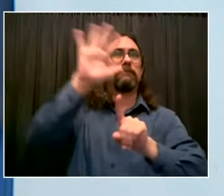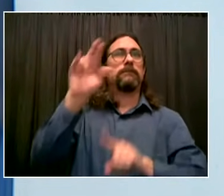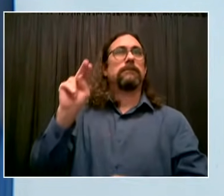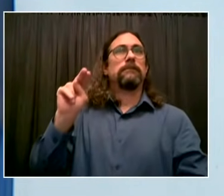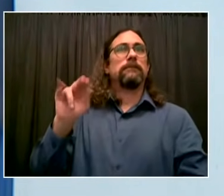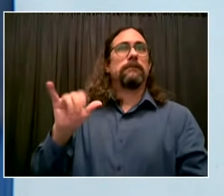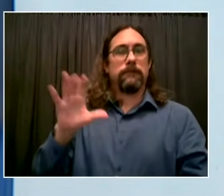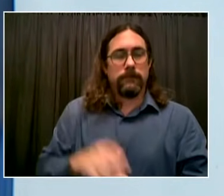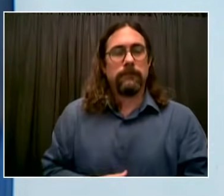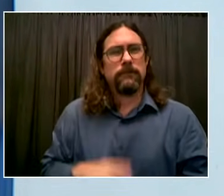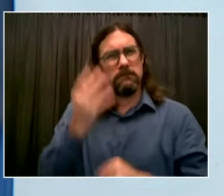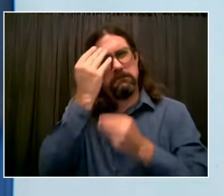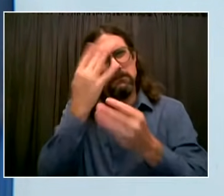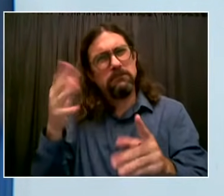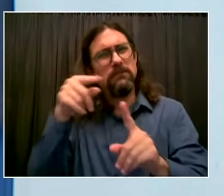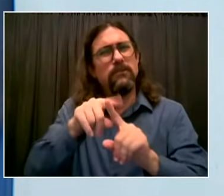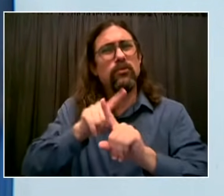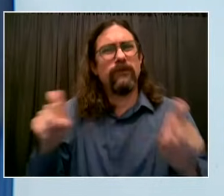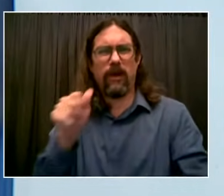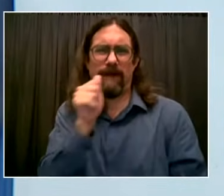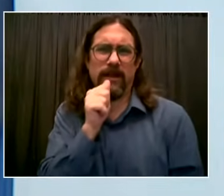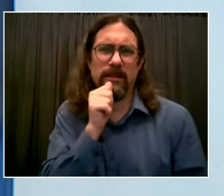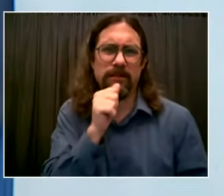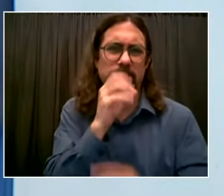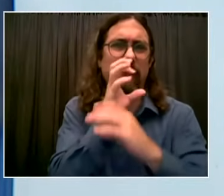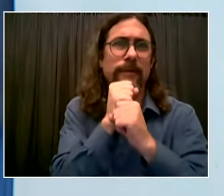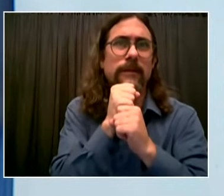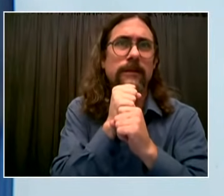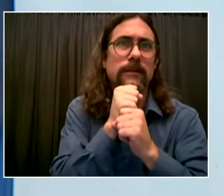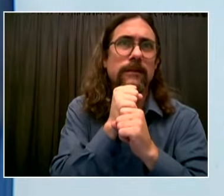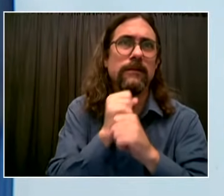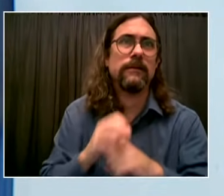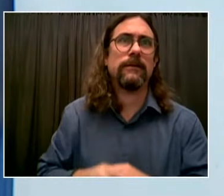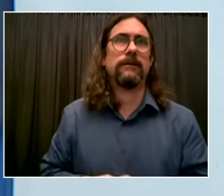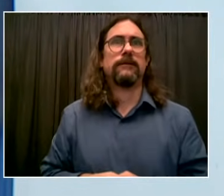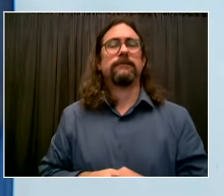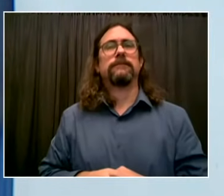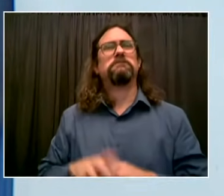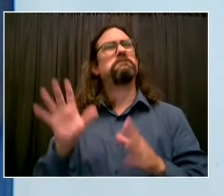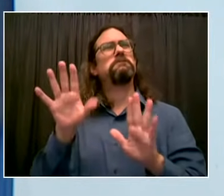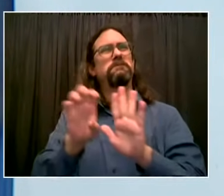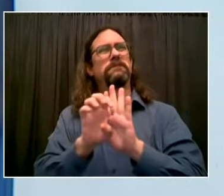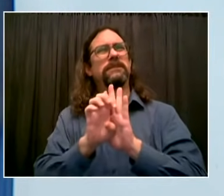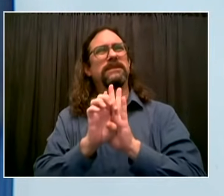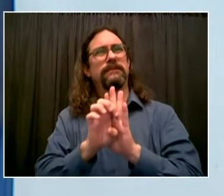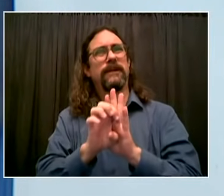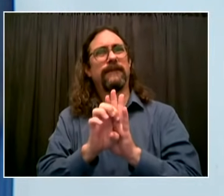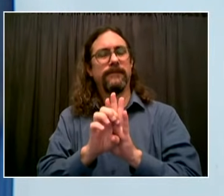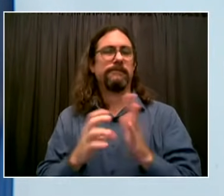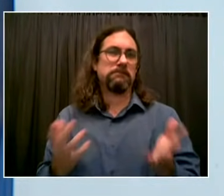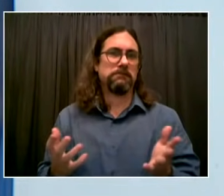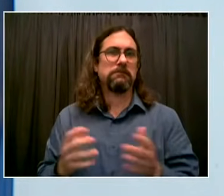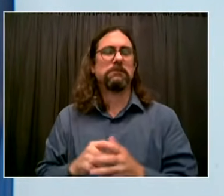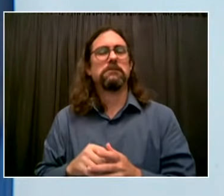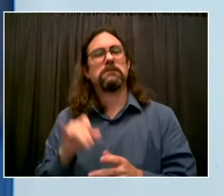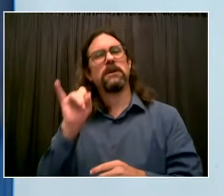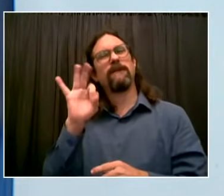WHO WILLR ECIEVE THESE SURVEYS WLIL NOT BE EVERYONE. NATURALLY IF YOU LIVE IN THE HOUSEHOLD WITH THE PERSON THAT YOU'RE